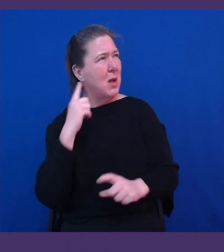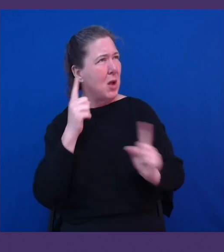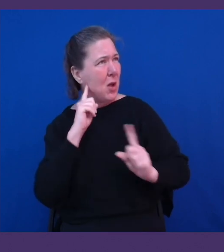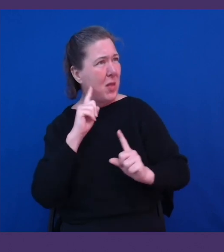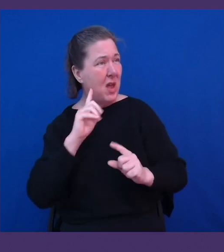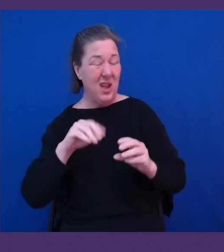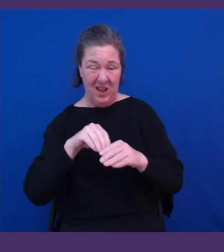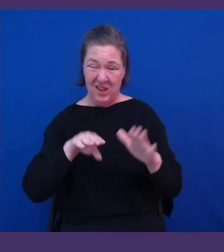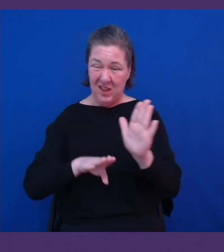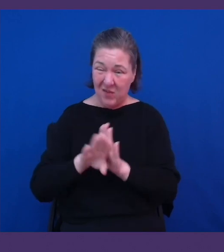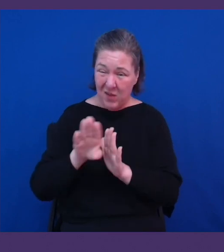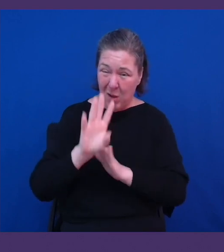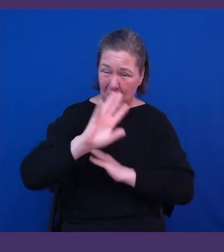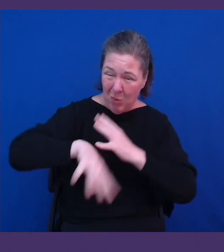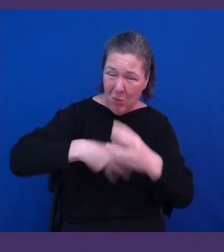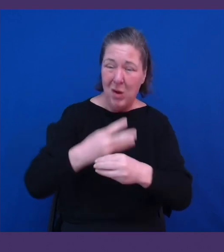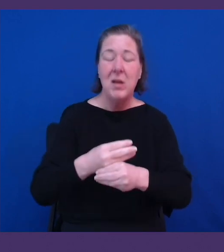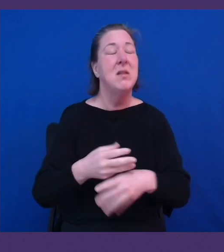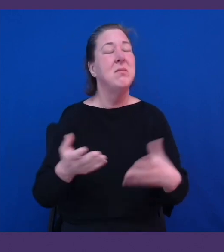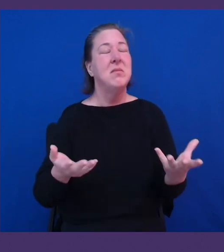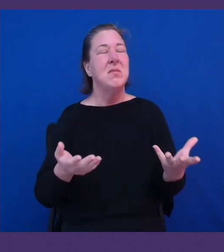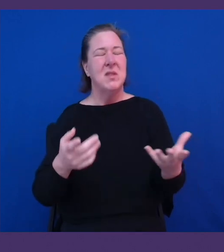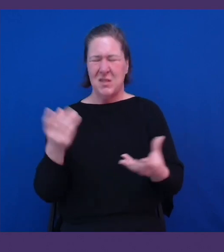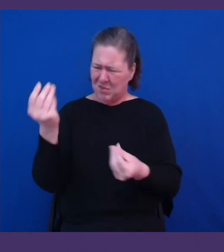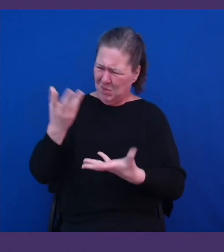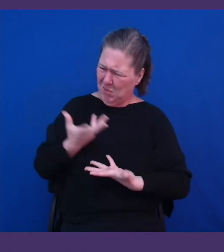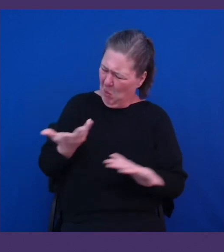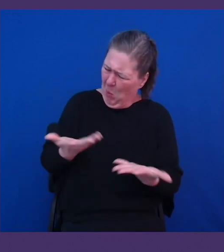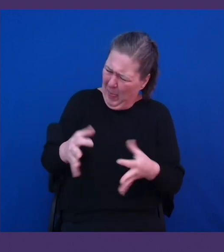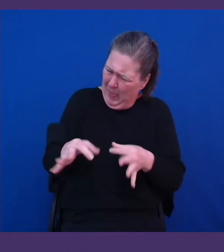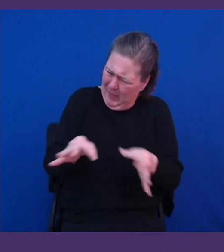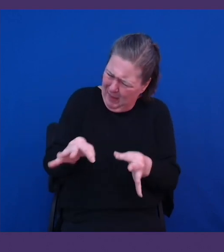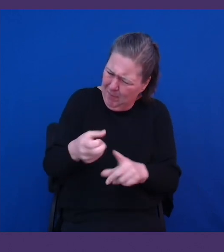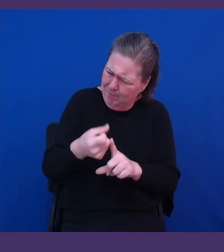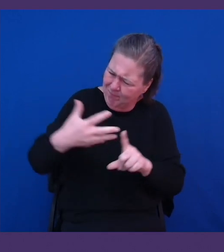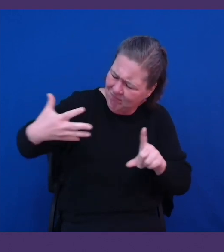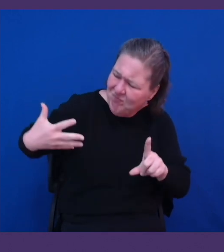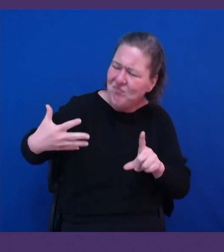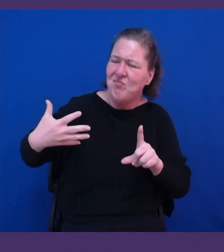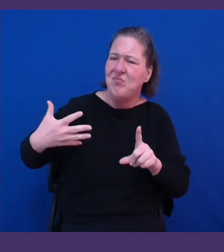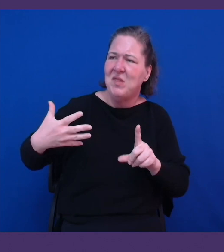Can you just tell us what that means and maybe how that helps drive a better experience for users,